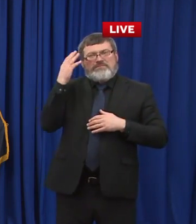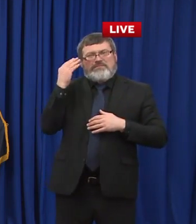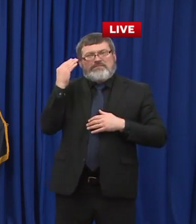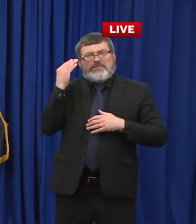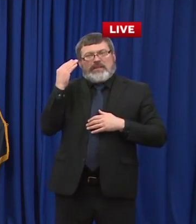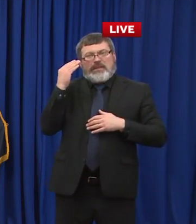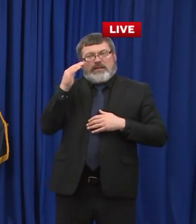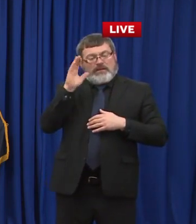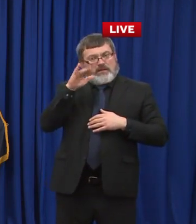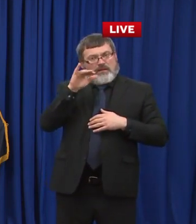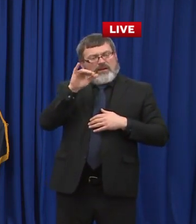ELSE.